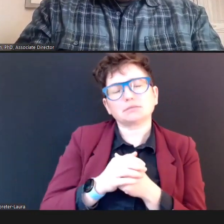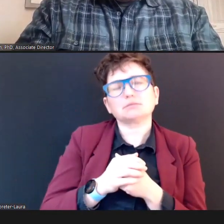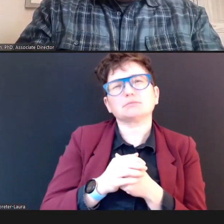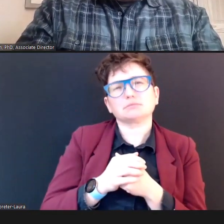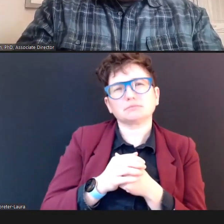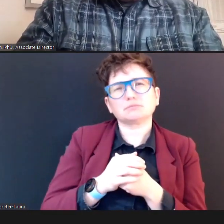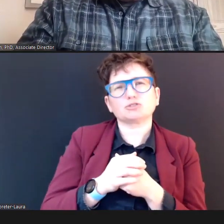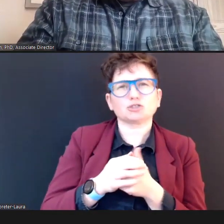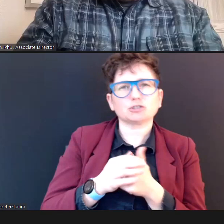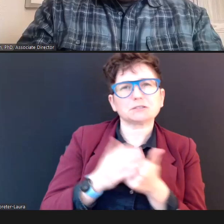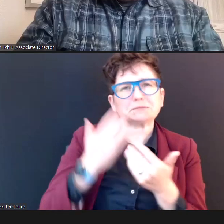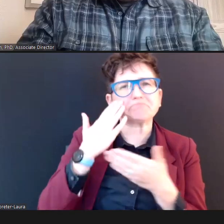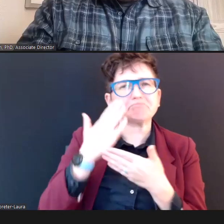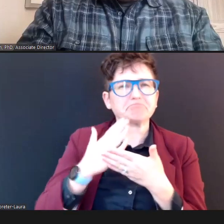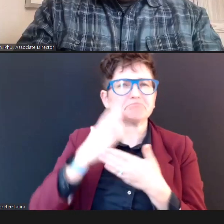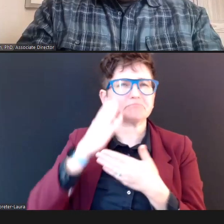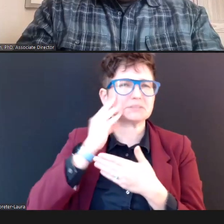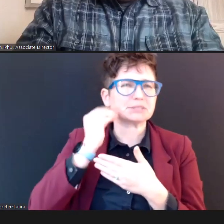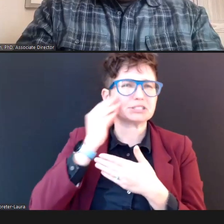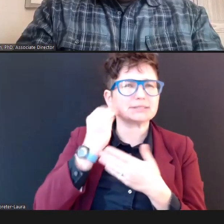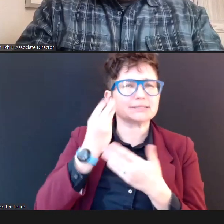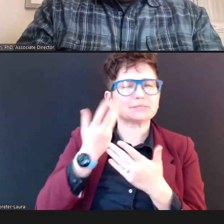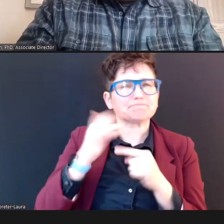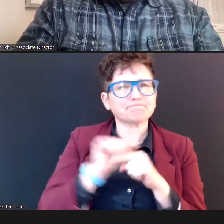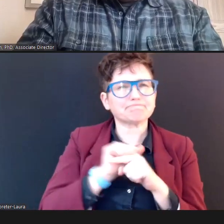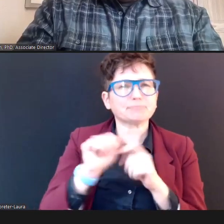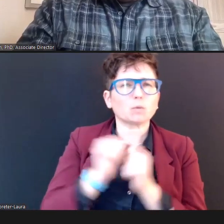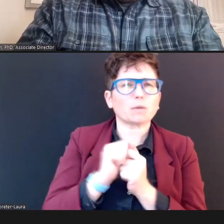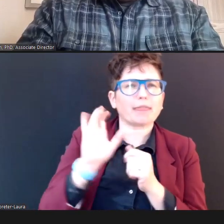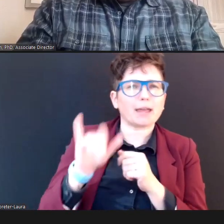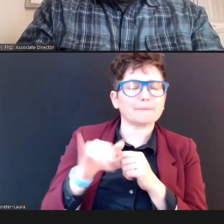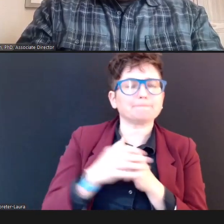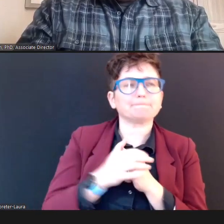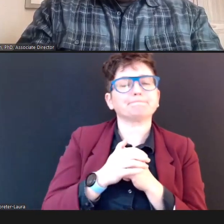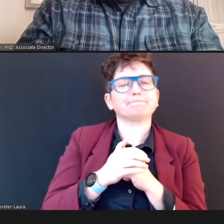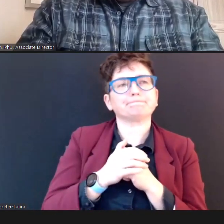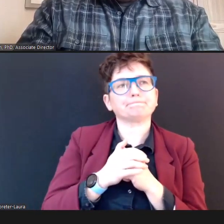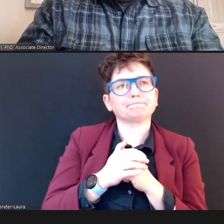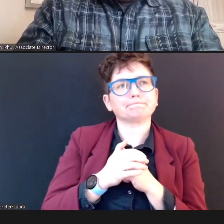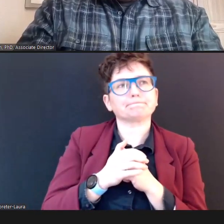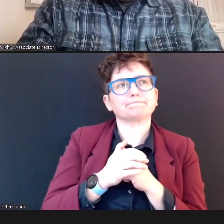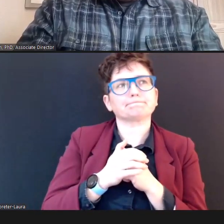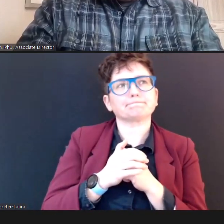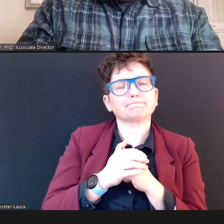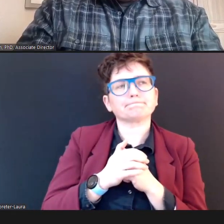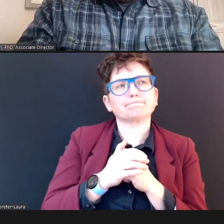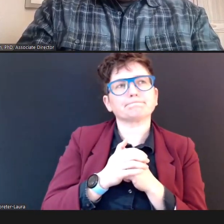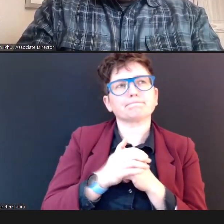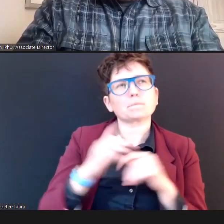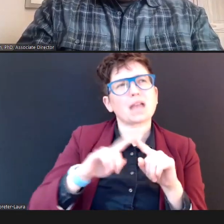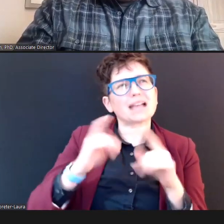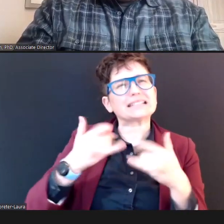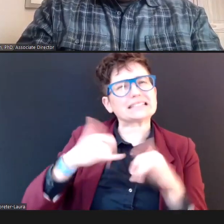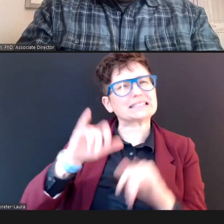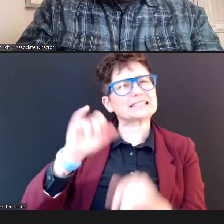just get some experience um with that um